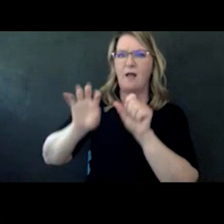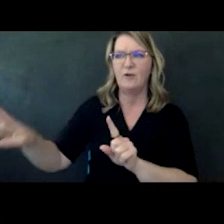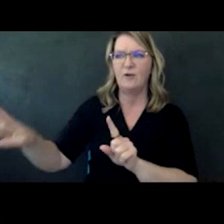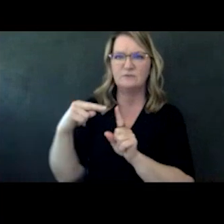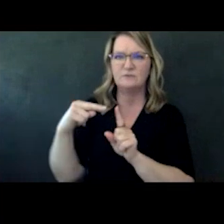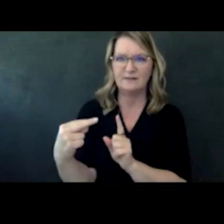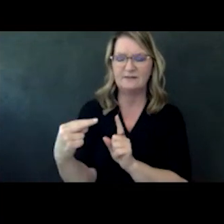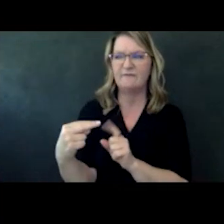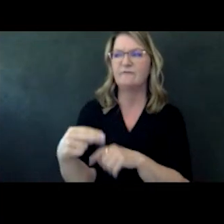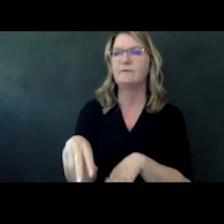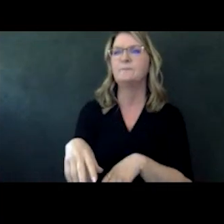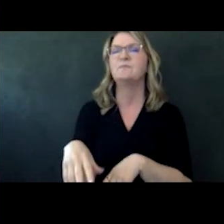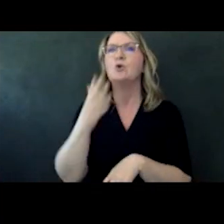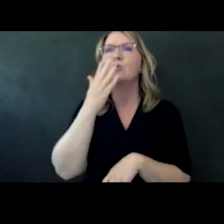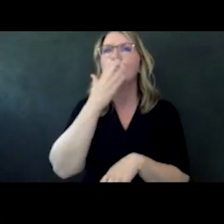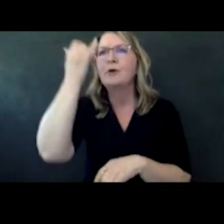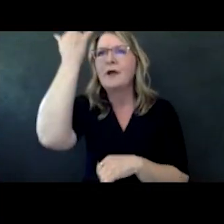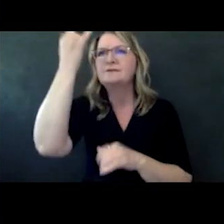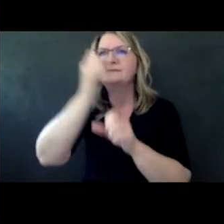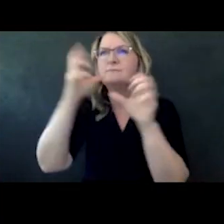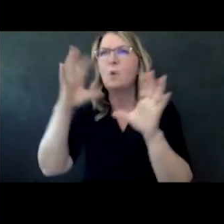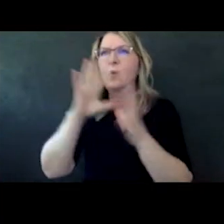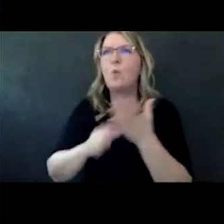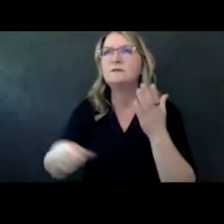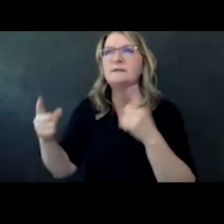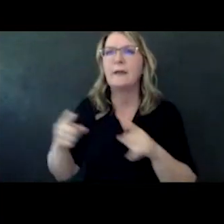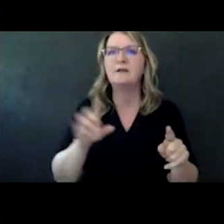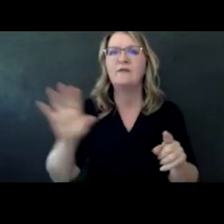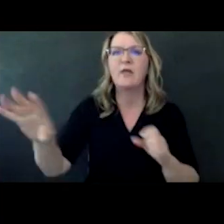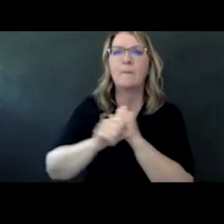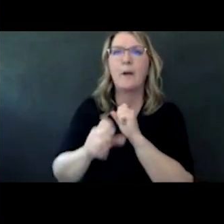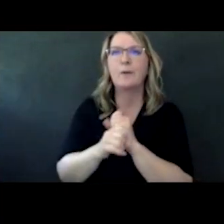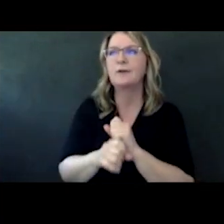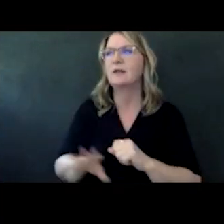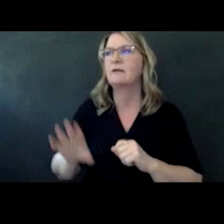Have a solid idea of what's going on in their market, their unique challenges, and see what